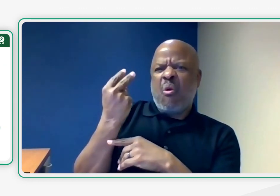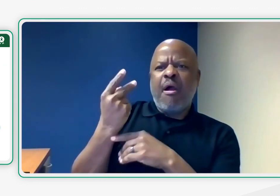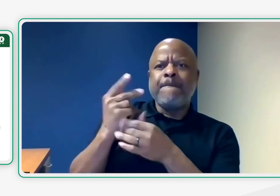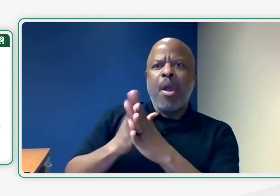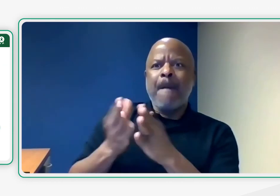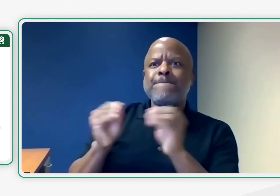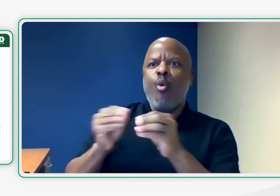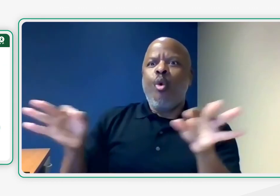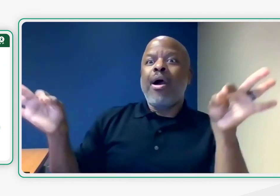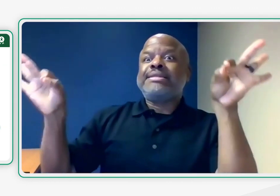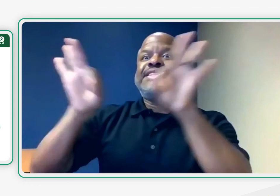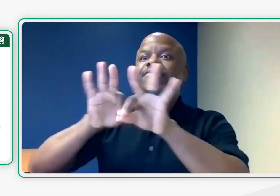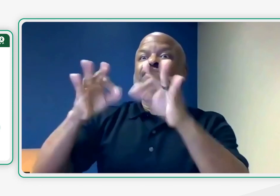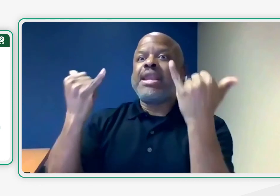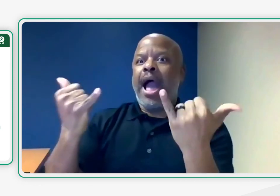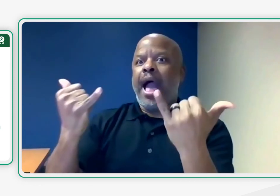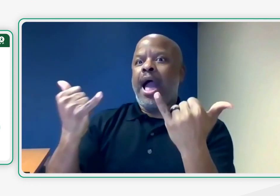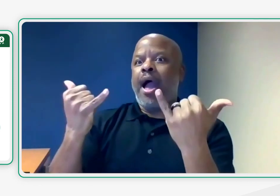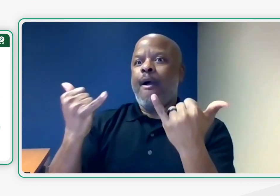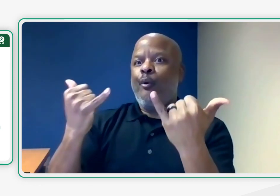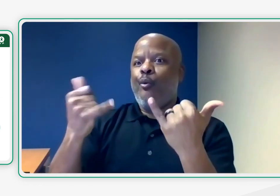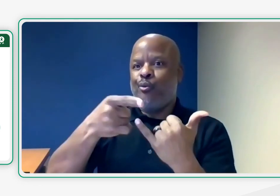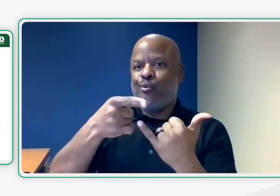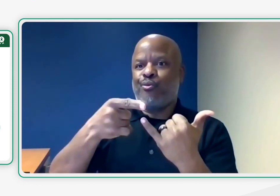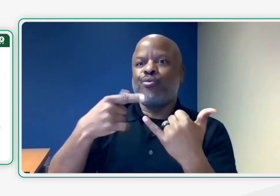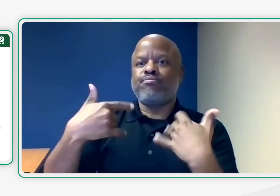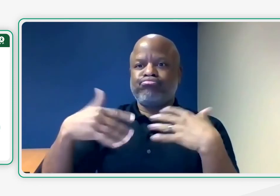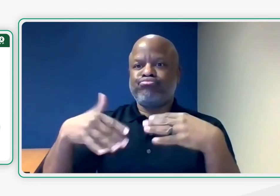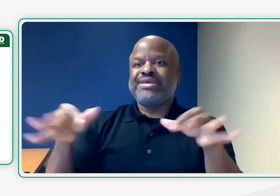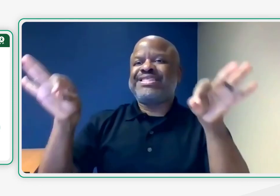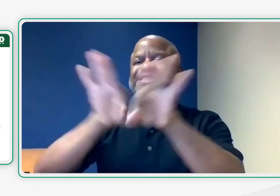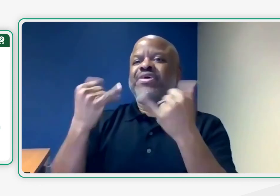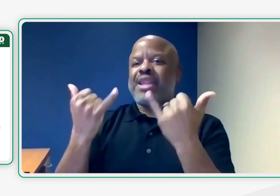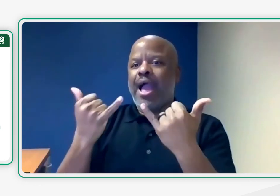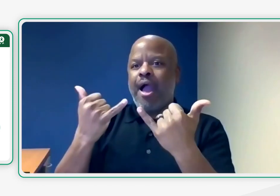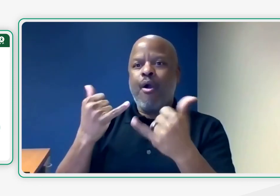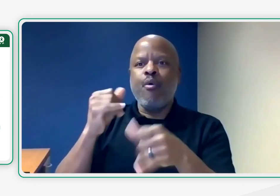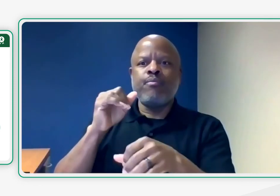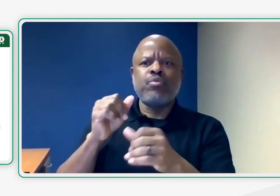this was actually set up about 2 years ago. And now it's actually of the utmost importance